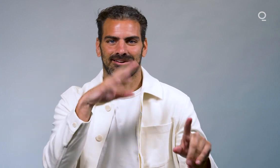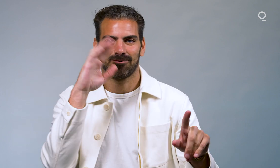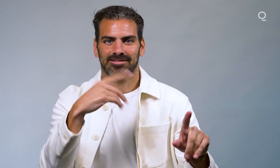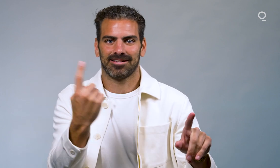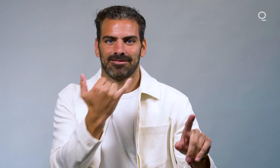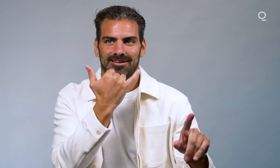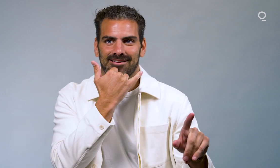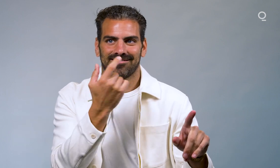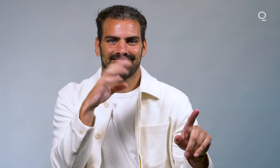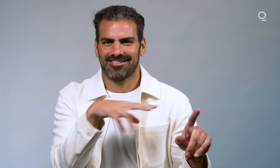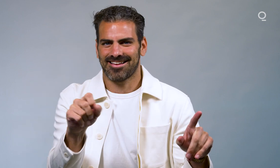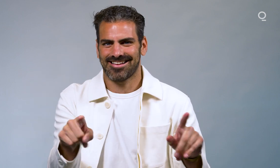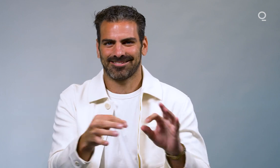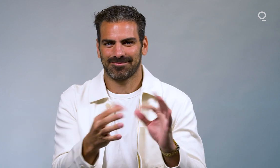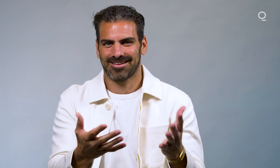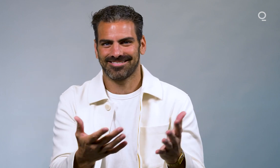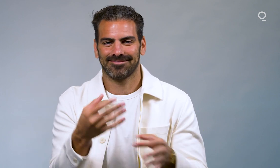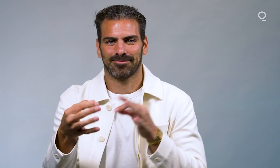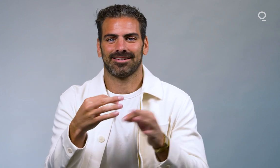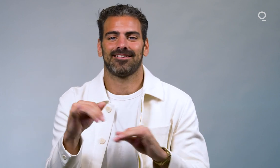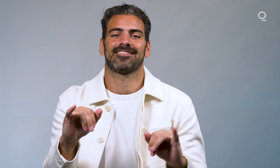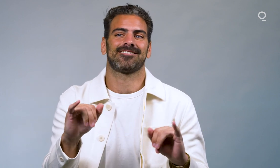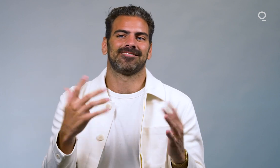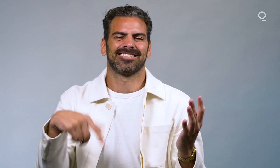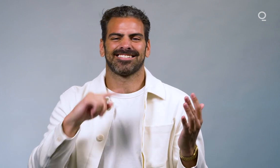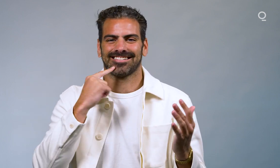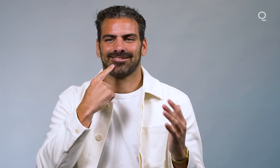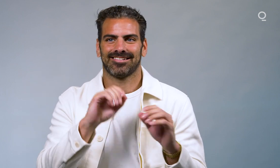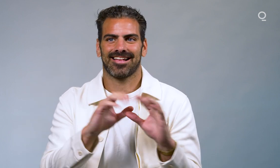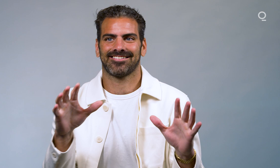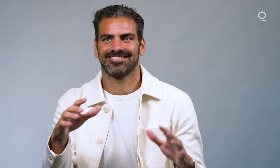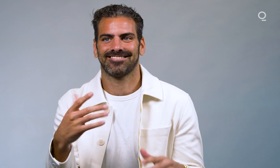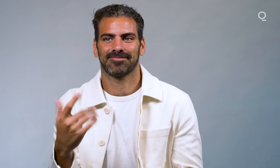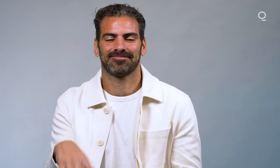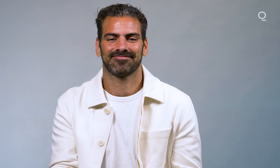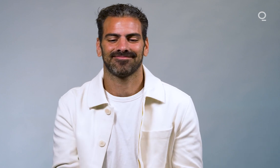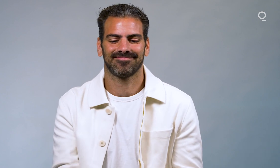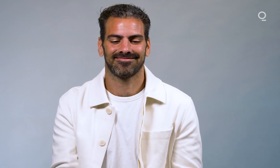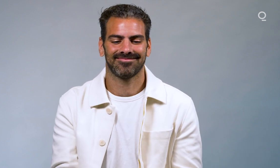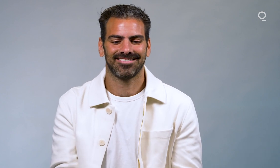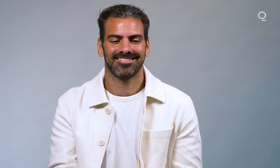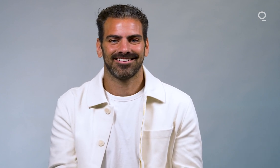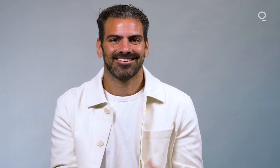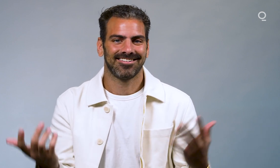Because they had panned over to him and I could clearly see a reaction of what was going on. But when I asked my interpreter what he was saying, it became very evident